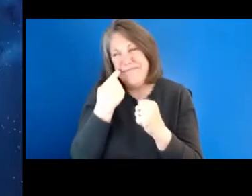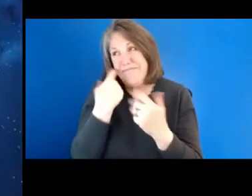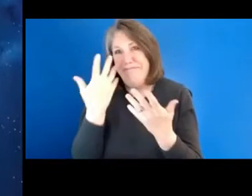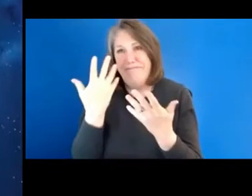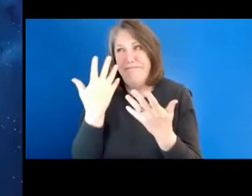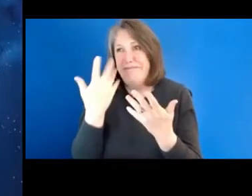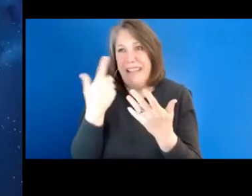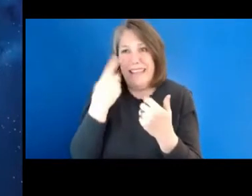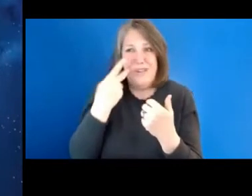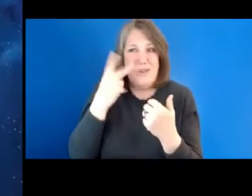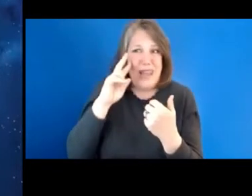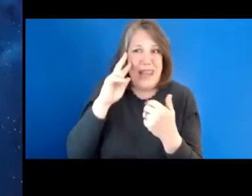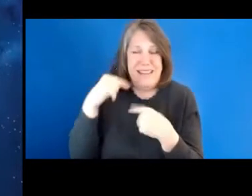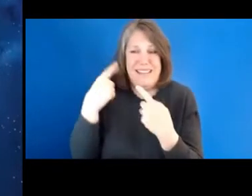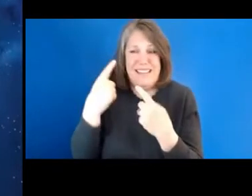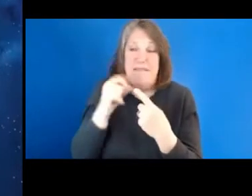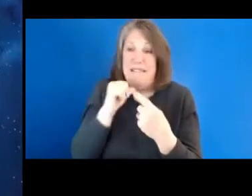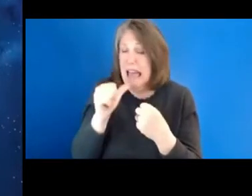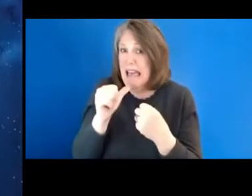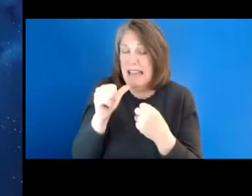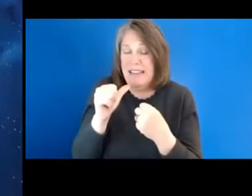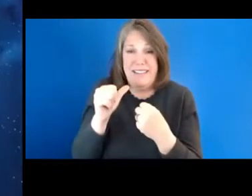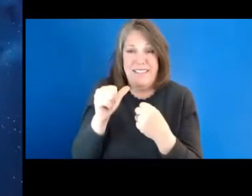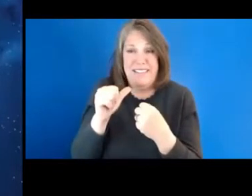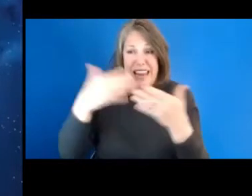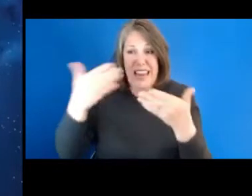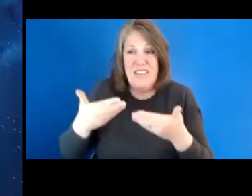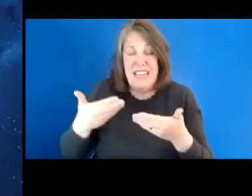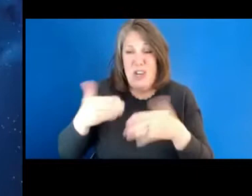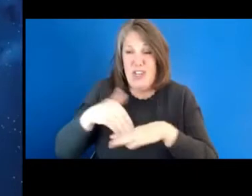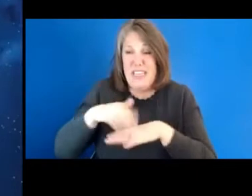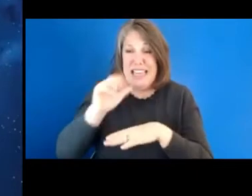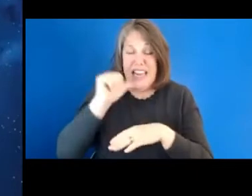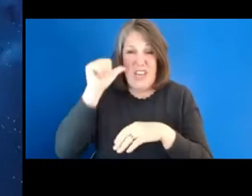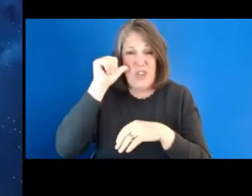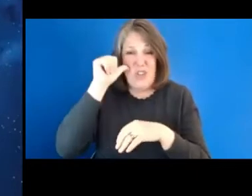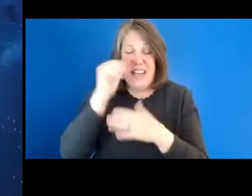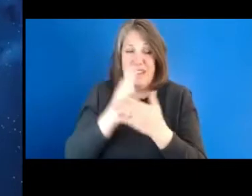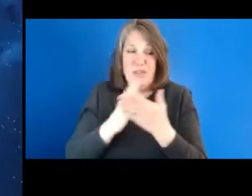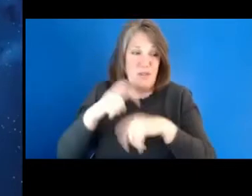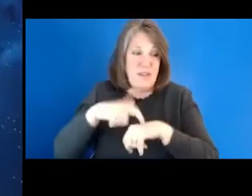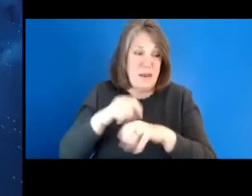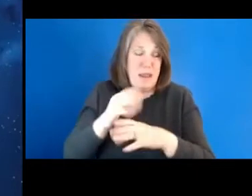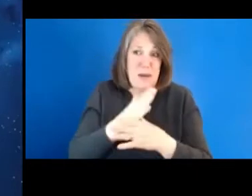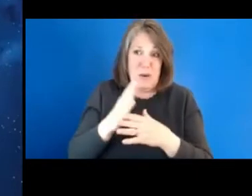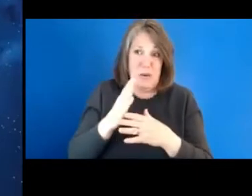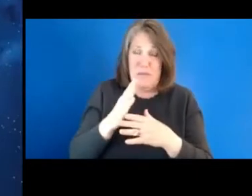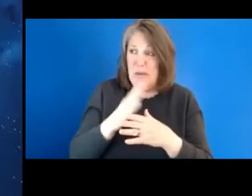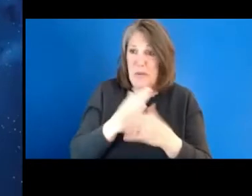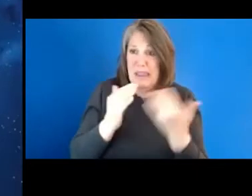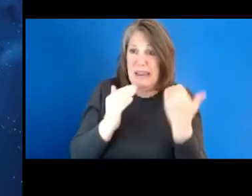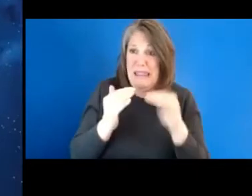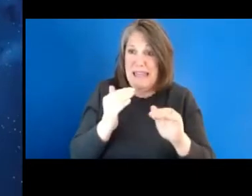17:04:40 >> FELICE LEVINE: Not even. The invitation went out yesterday so sometime between Leslie and this morning. 17:04:44 >> RICK PEDOLSKY: So this is really